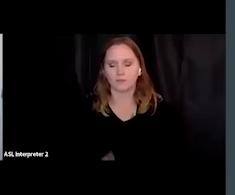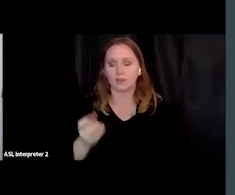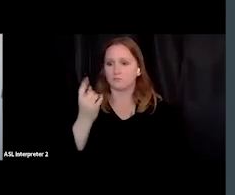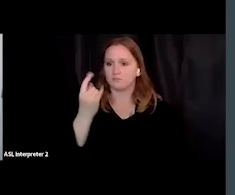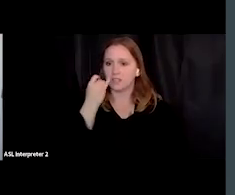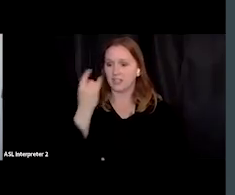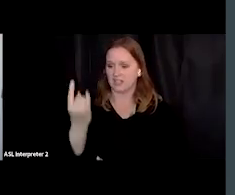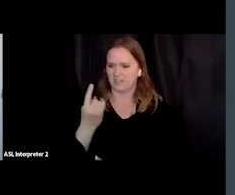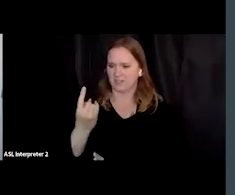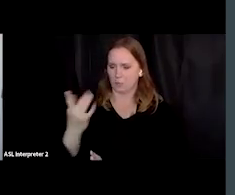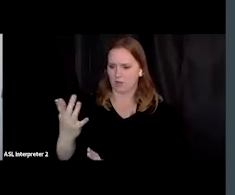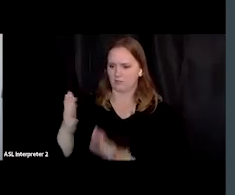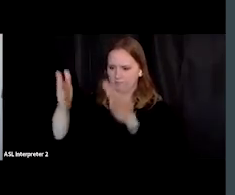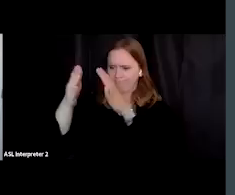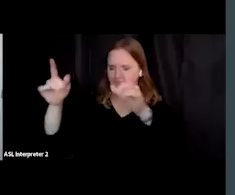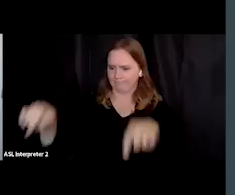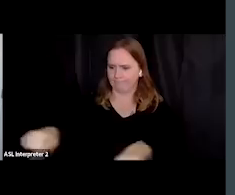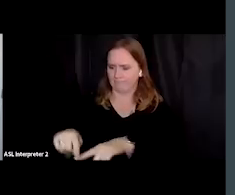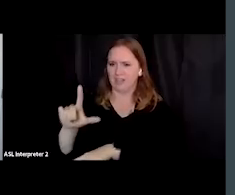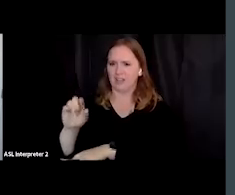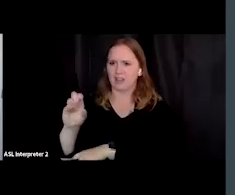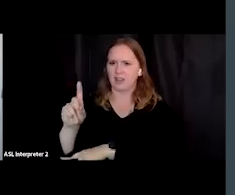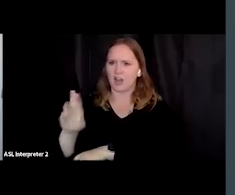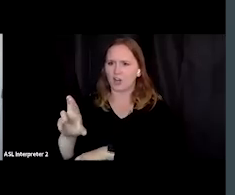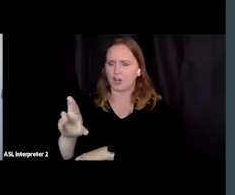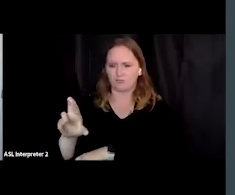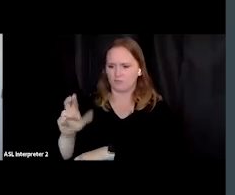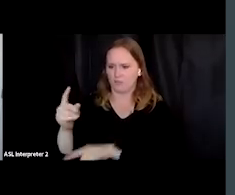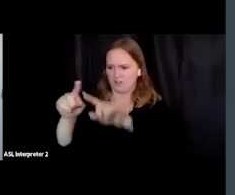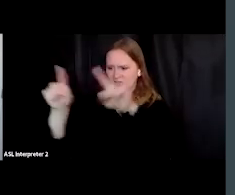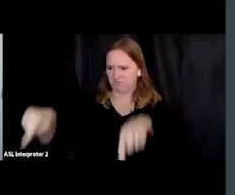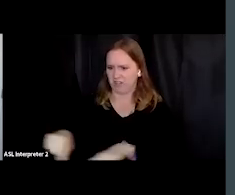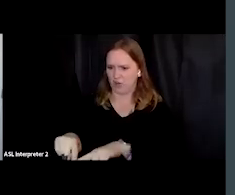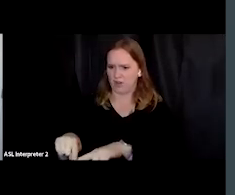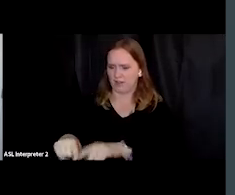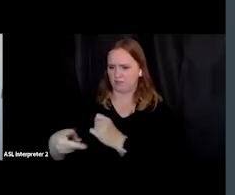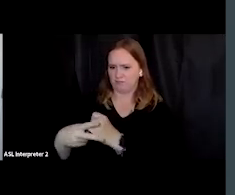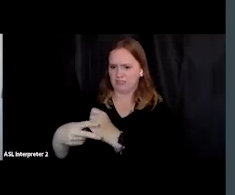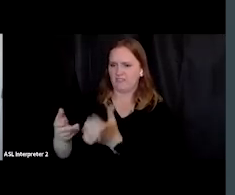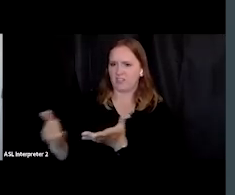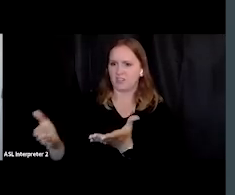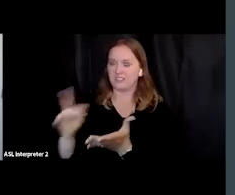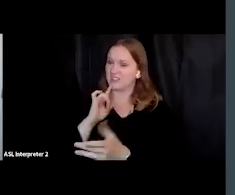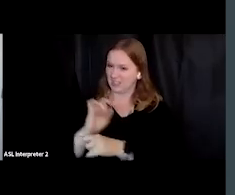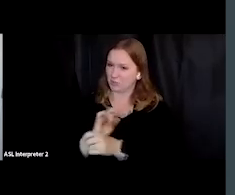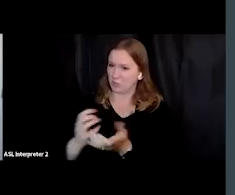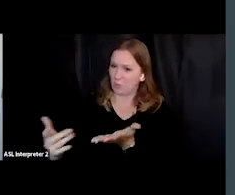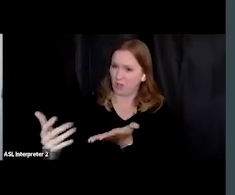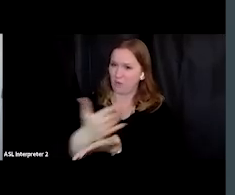You know, if someone is just, you know, one little cubby hole of space that they can store their items in, are they really hoarding? And you know, that makes sense, right?